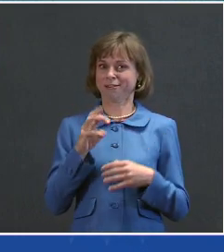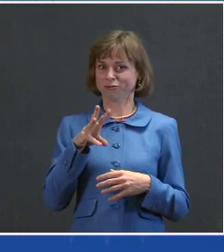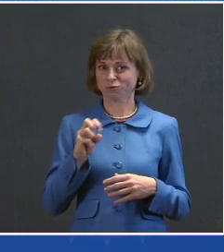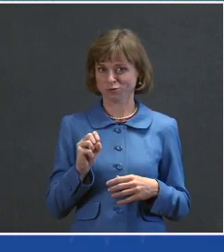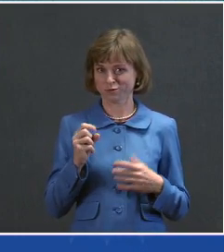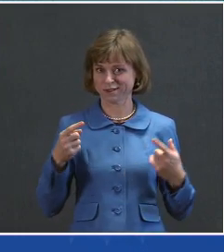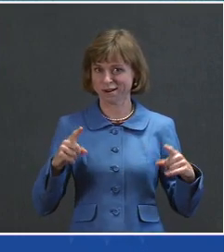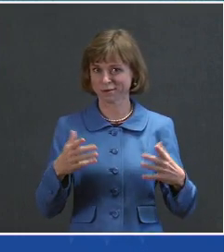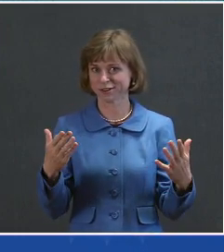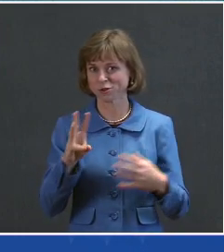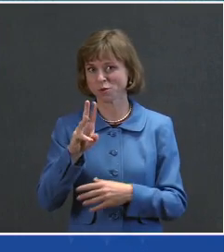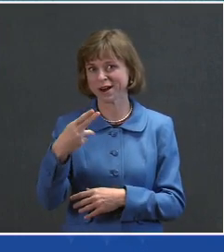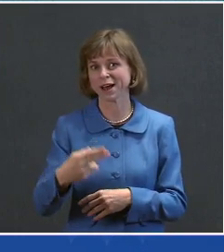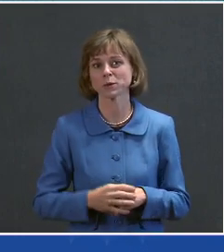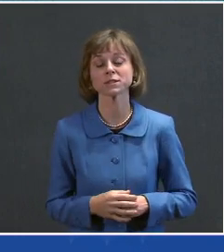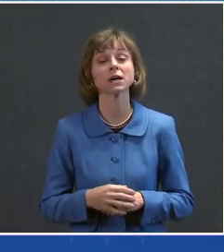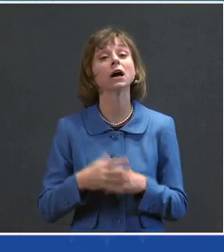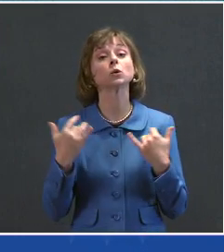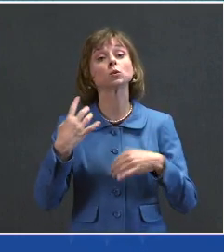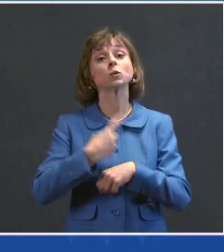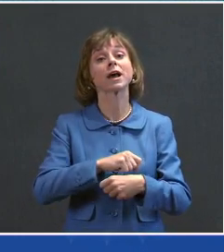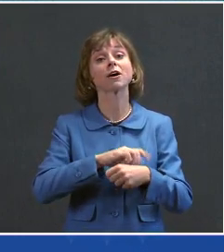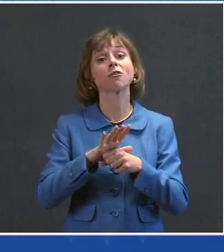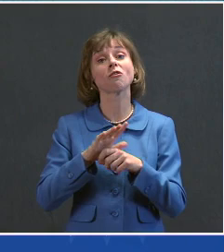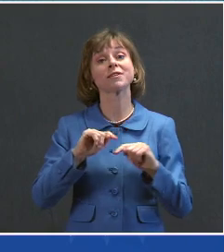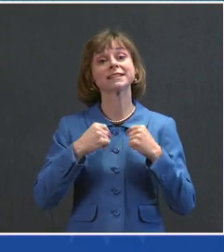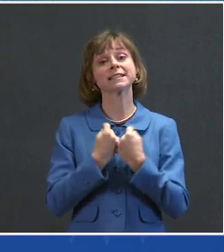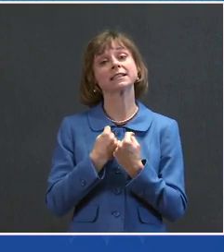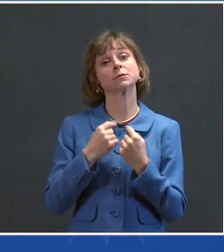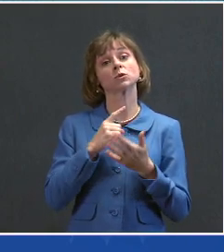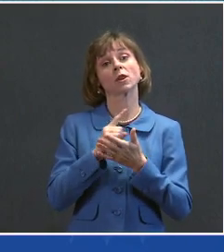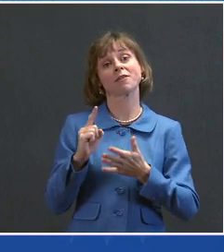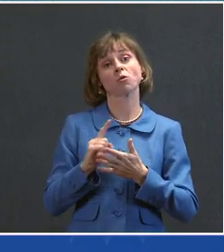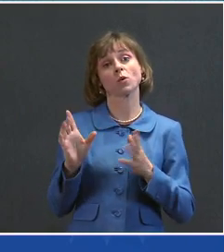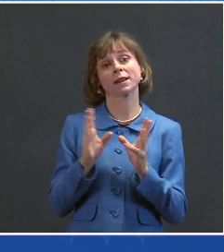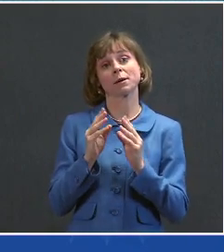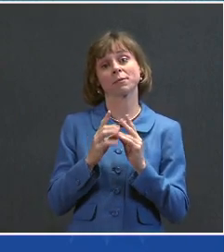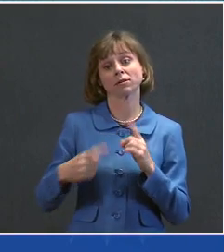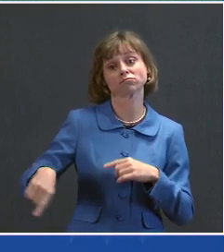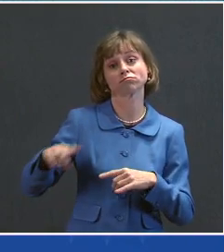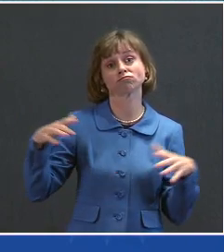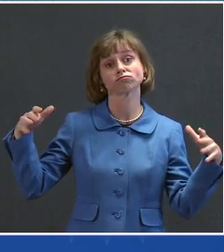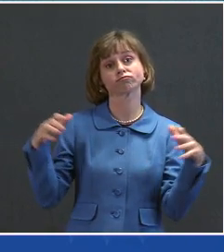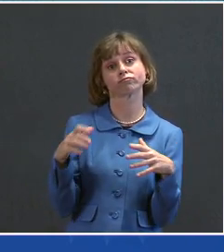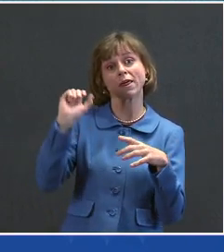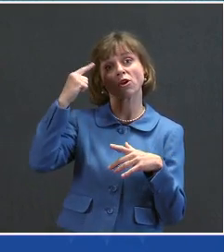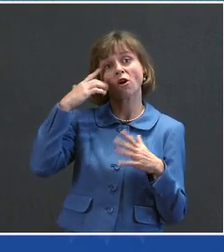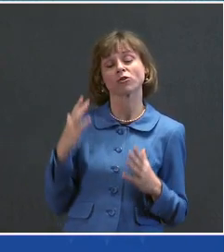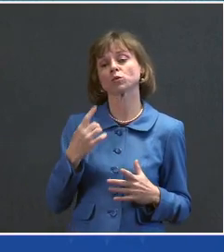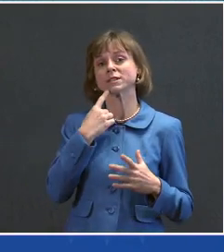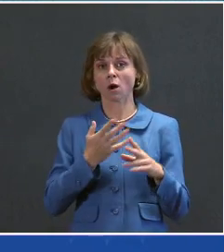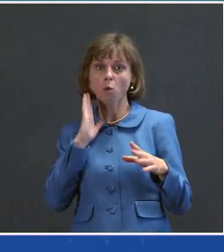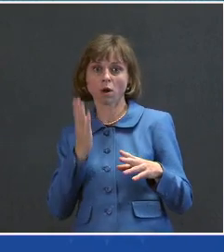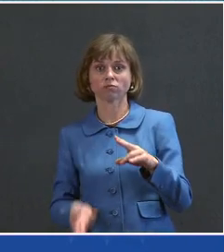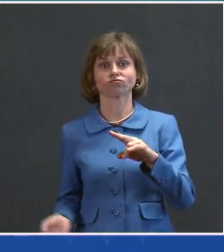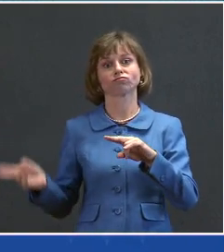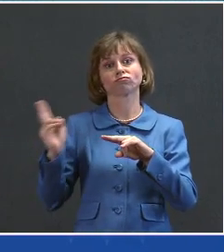Today, in our COVID team's weekly meeting with the governors, we announced another supply increase for states, tribes, and territories --